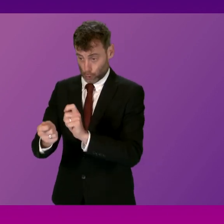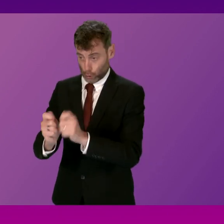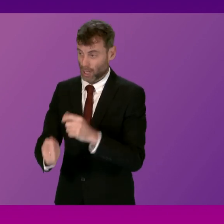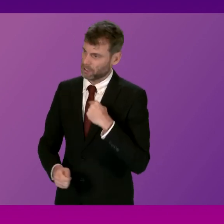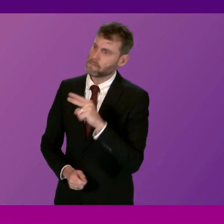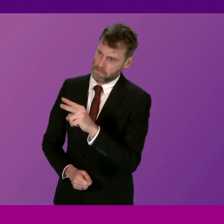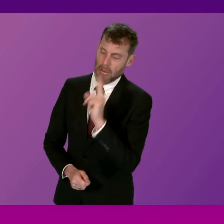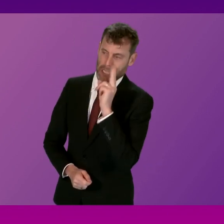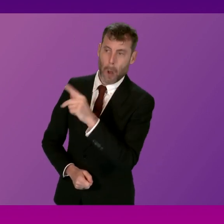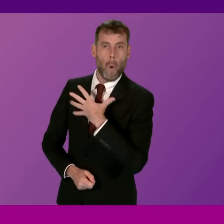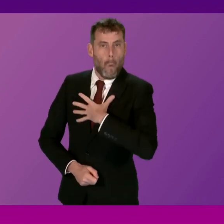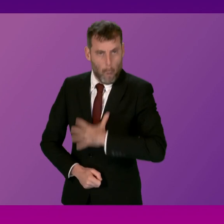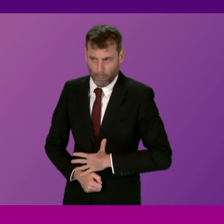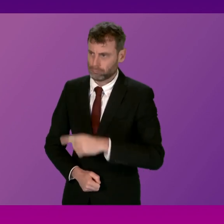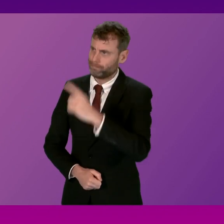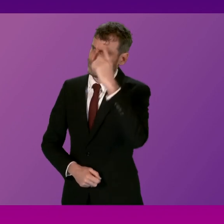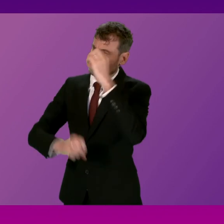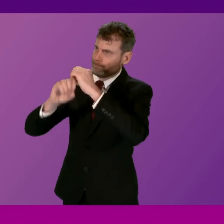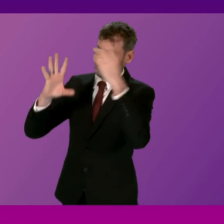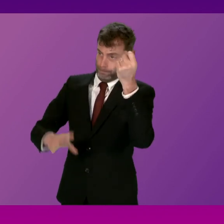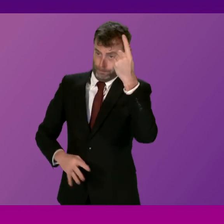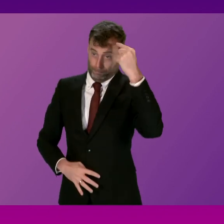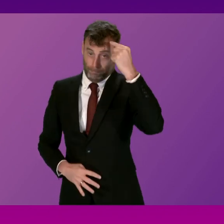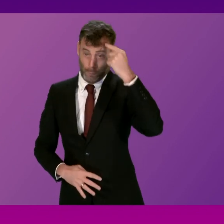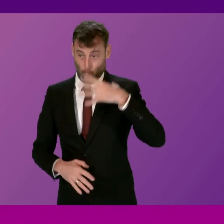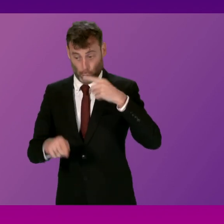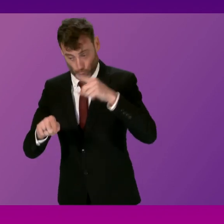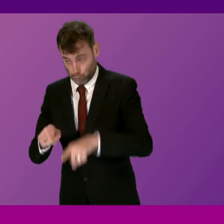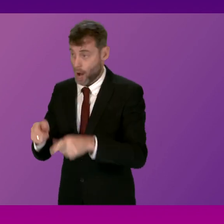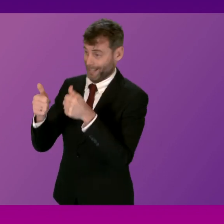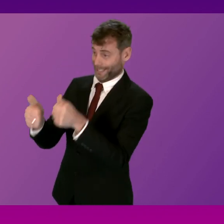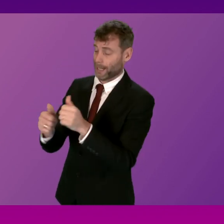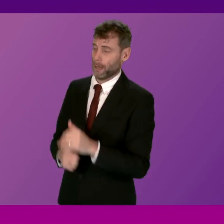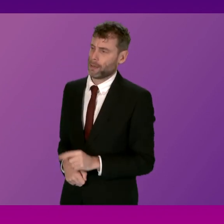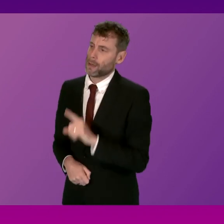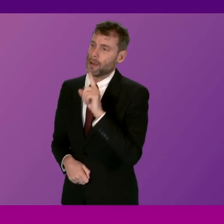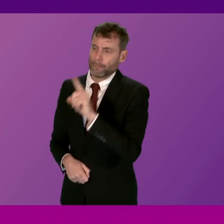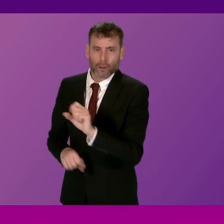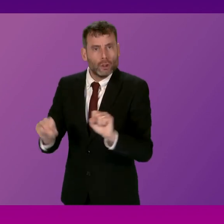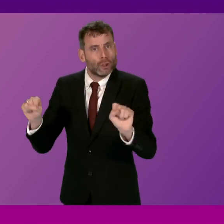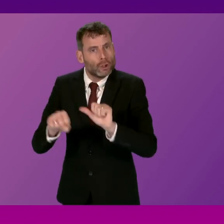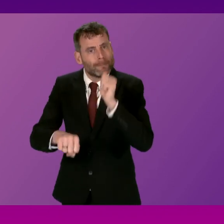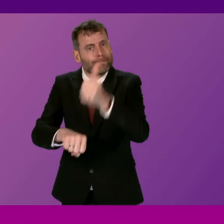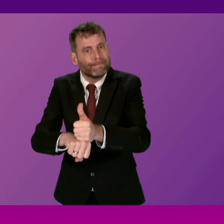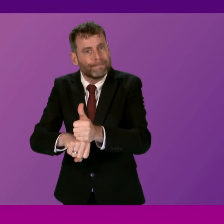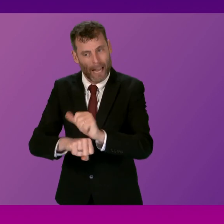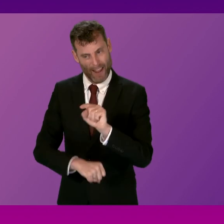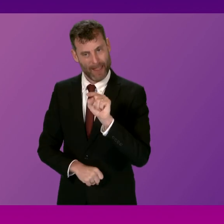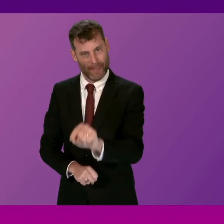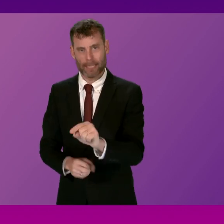our legislation is only as good as its implementation, and that is often where legislation falls down. I will come on to that later.